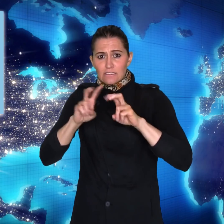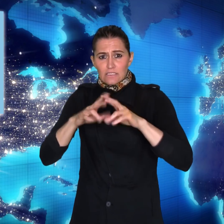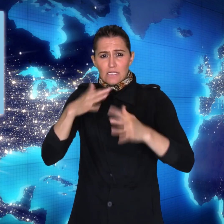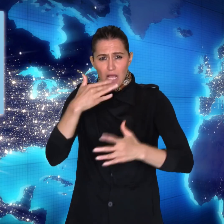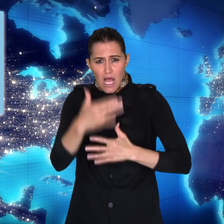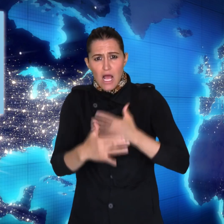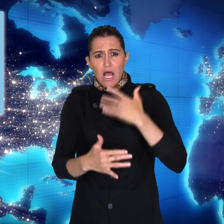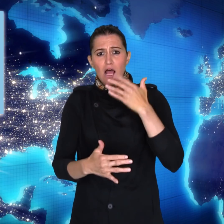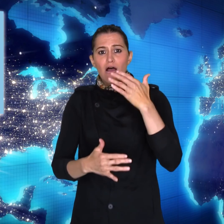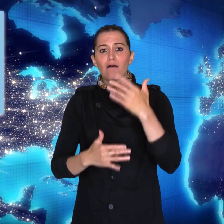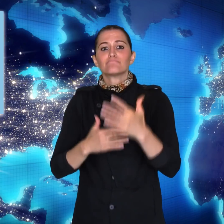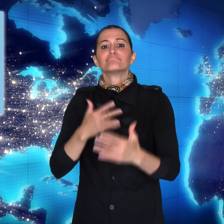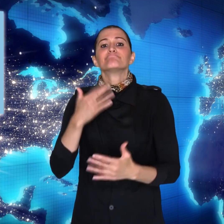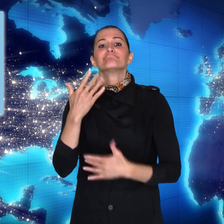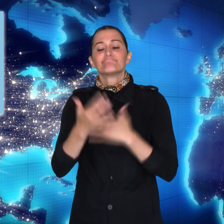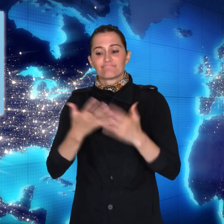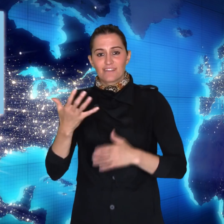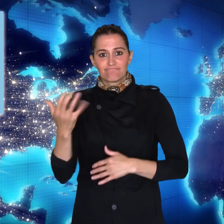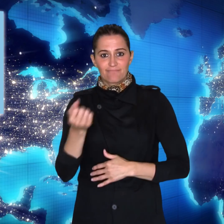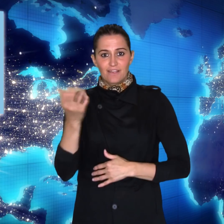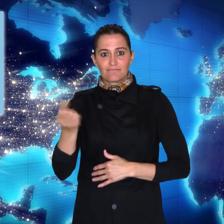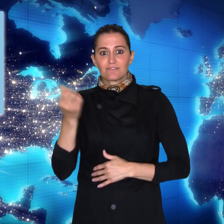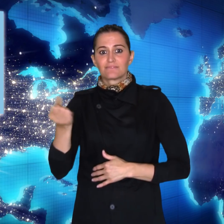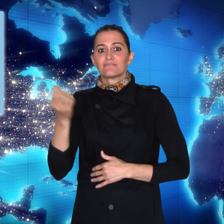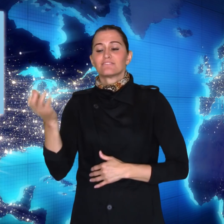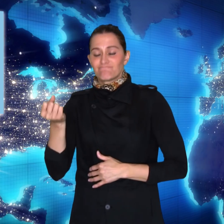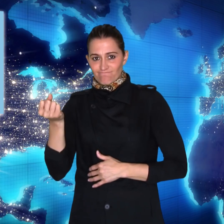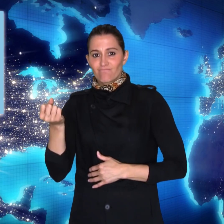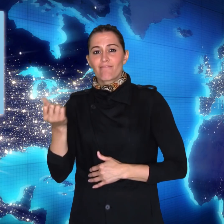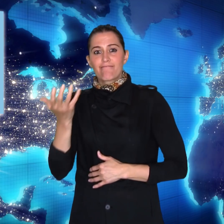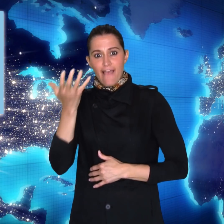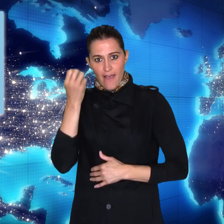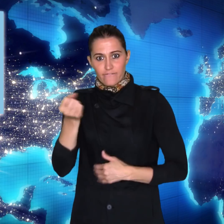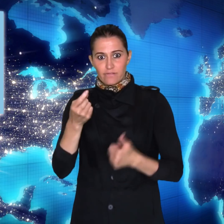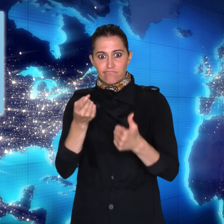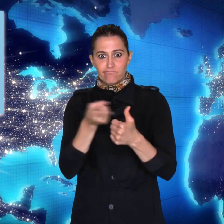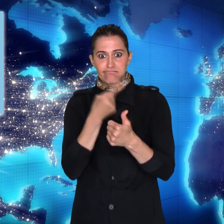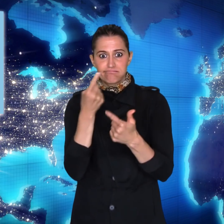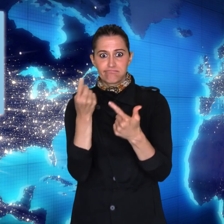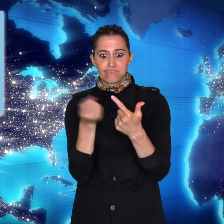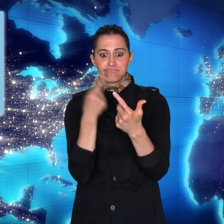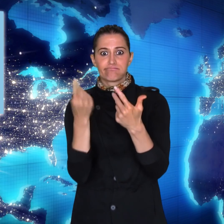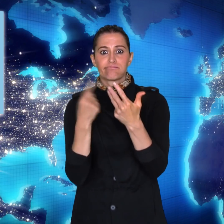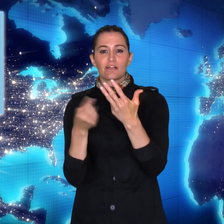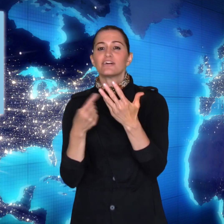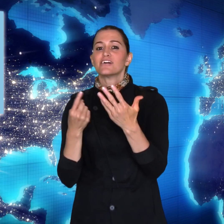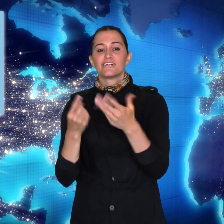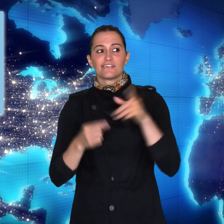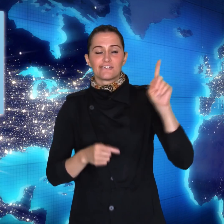prosecutors now have enough evidence to